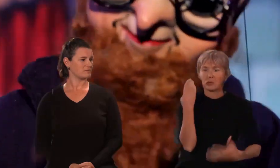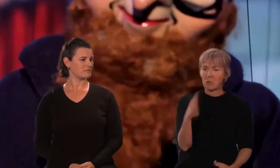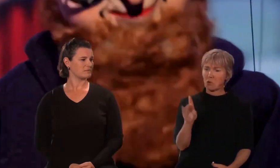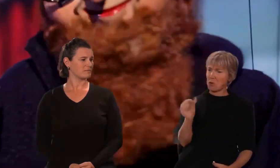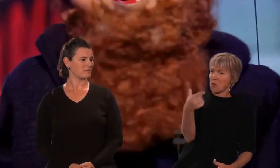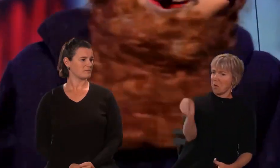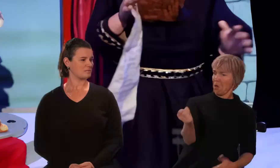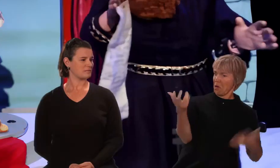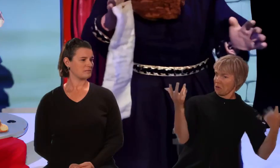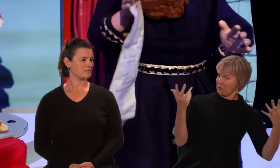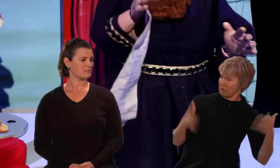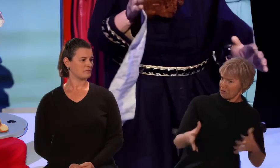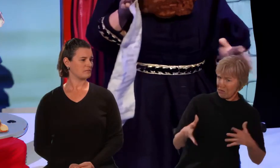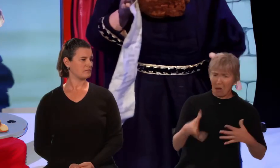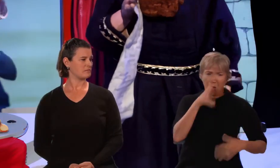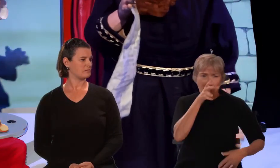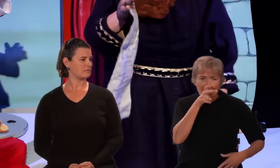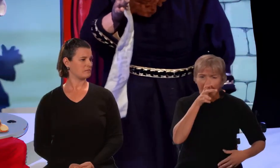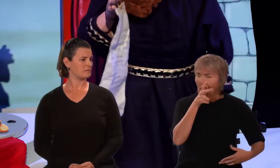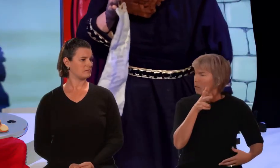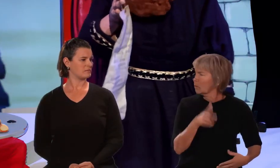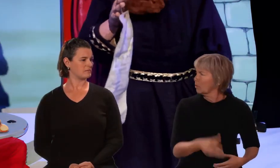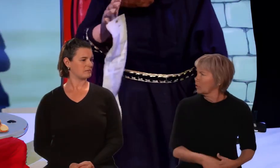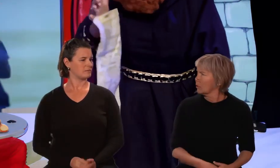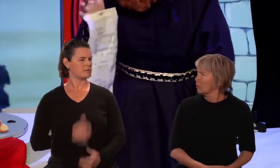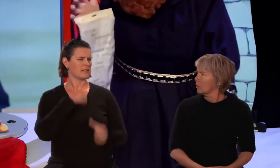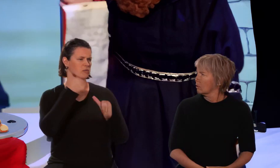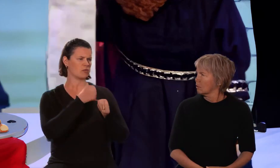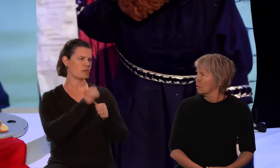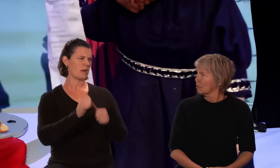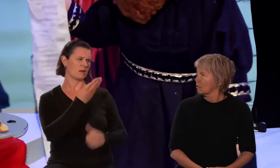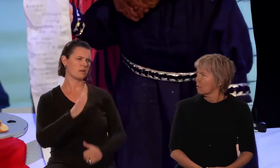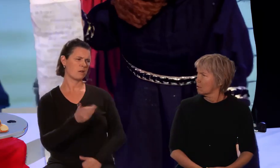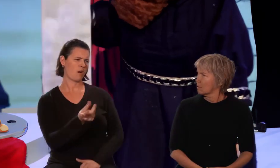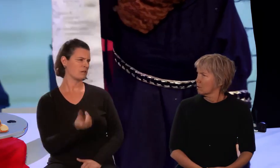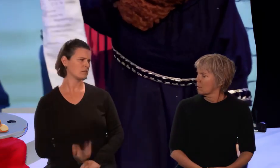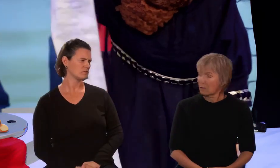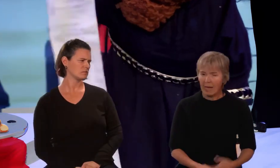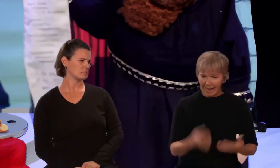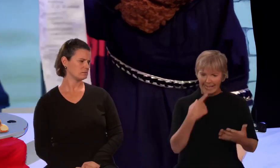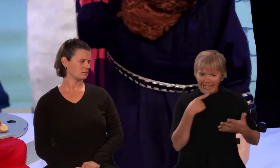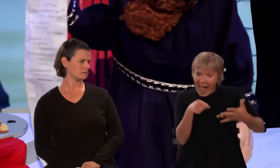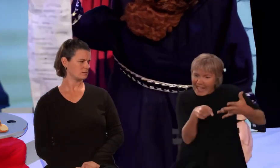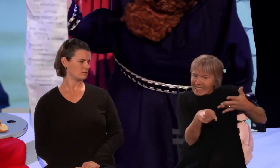gold bugs, scarabs-- [King] I-- I don't remember any blue poodles. [chamberlain) It's says, "blue poodles," right here on the list.